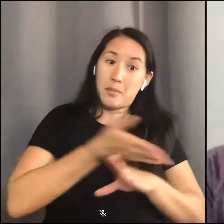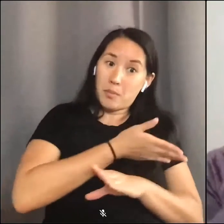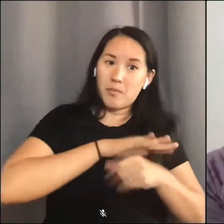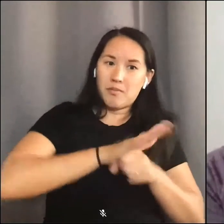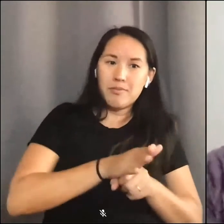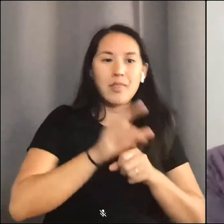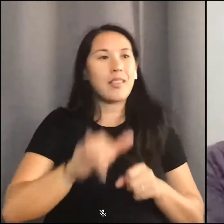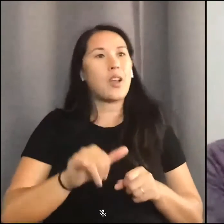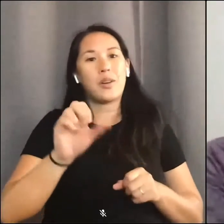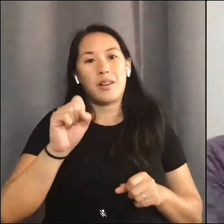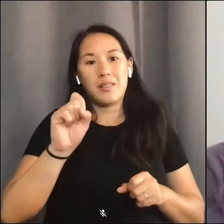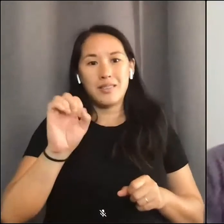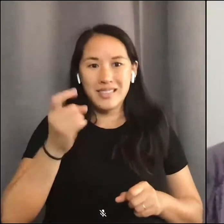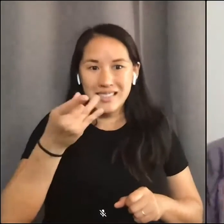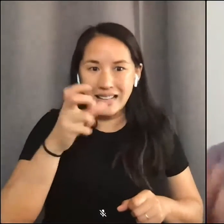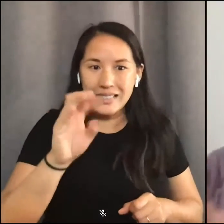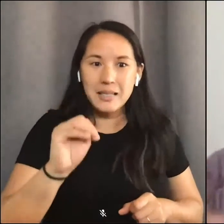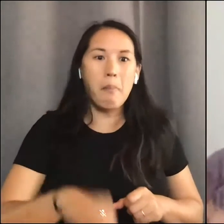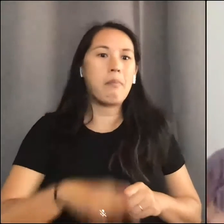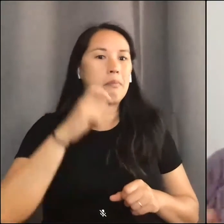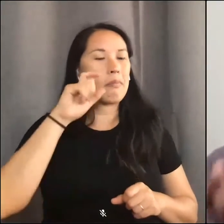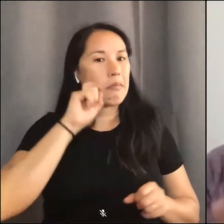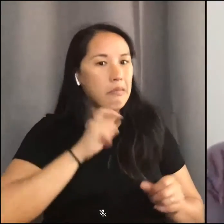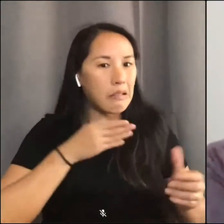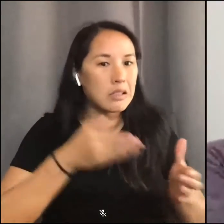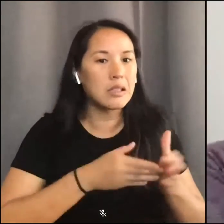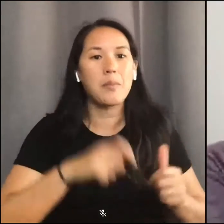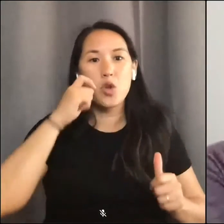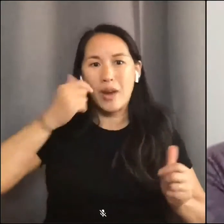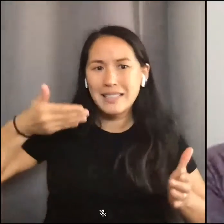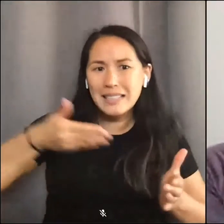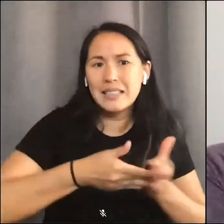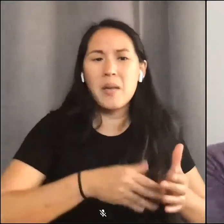sexism there's place target all these things got us to where we are so why won't we want to do all